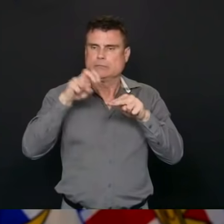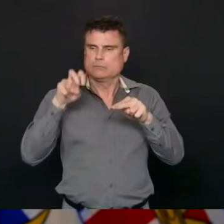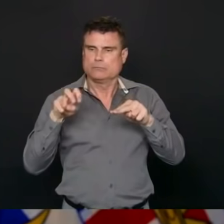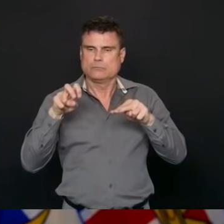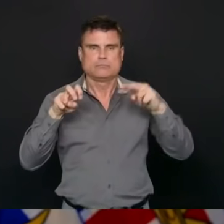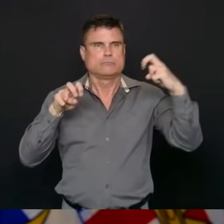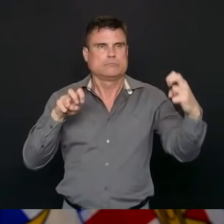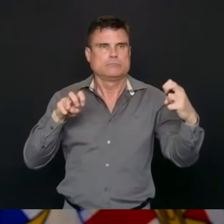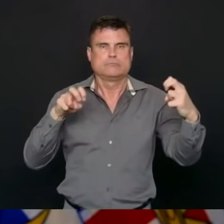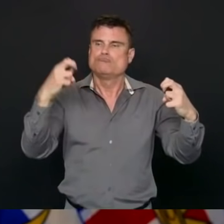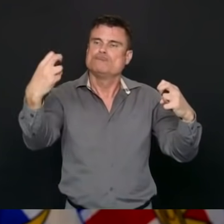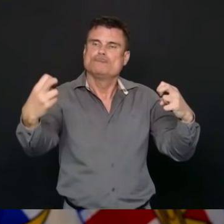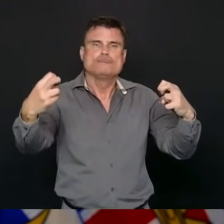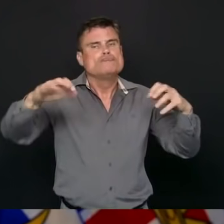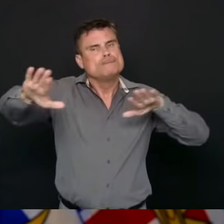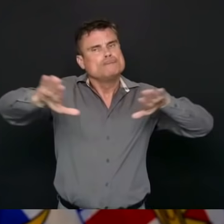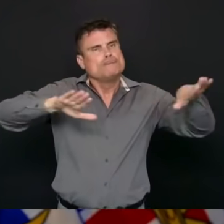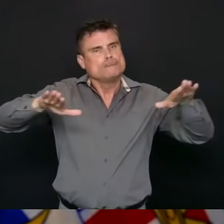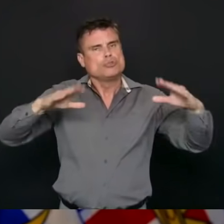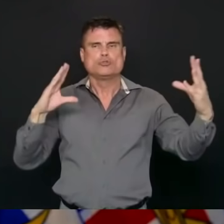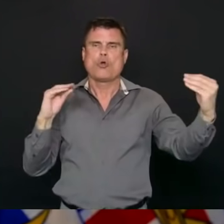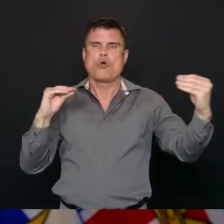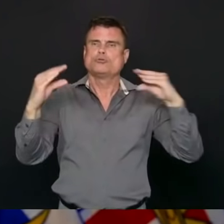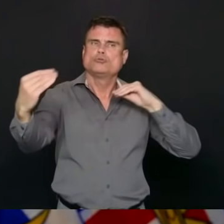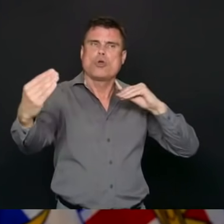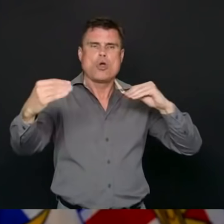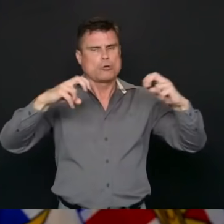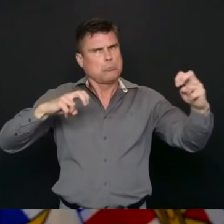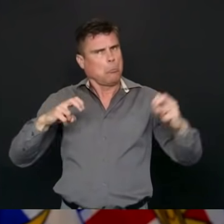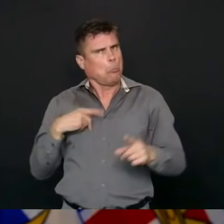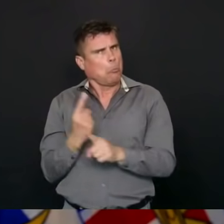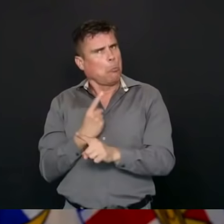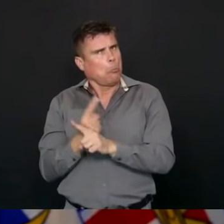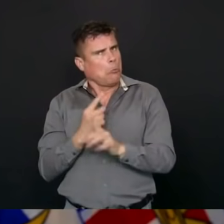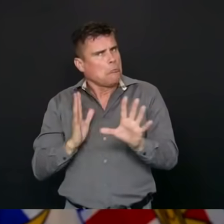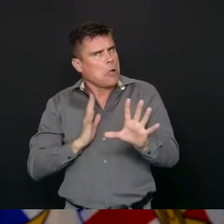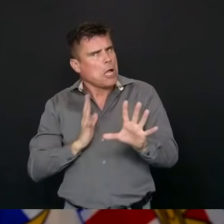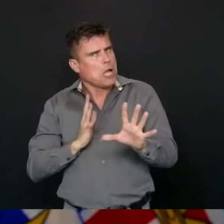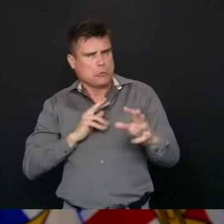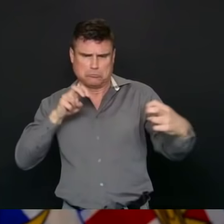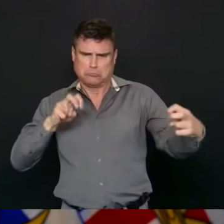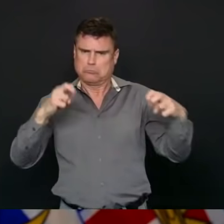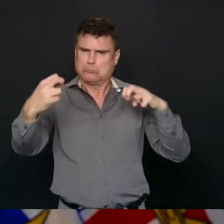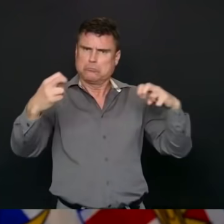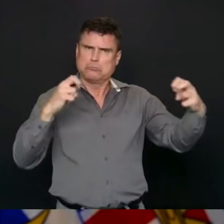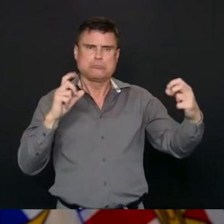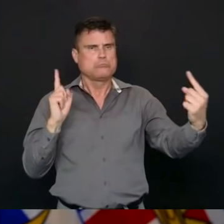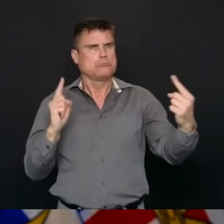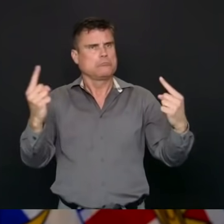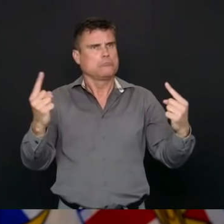physical health. Now we need to continue to be mindful of that